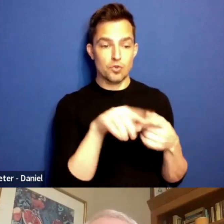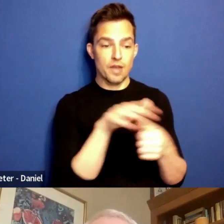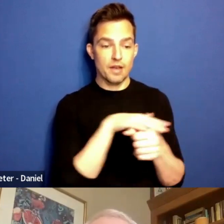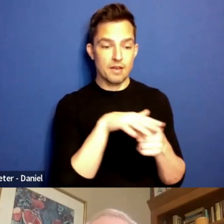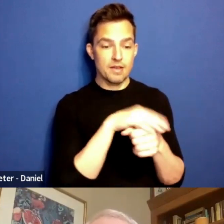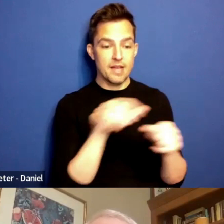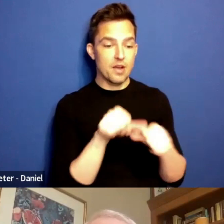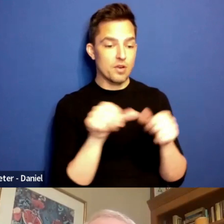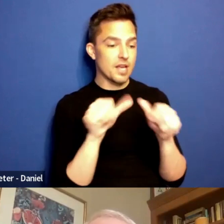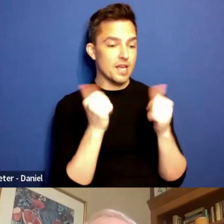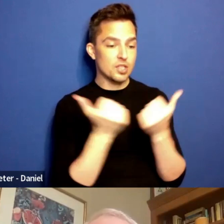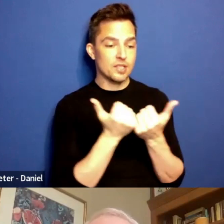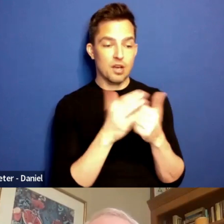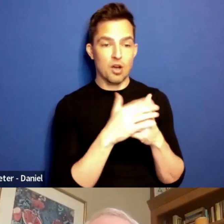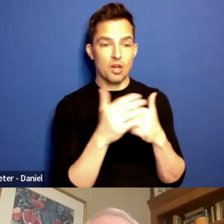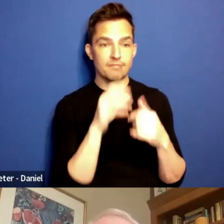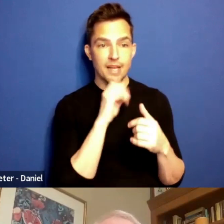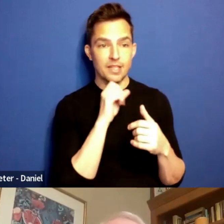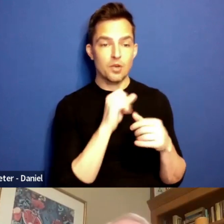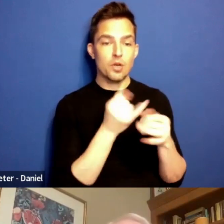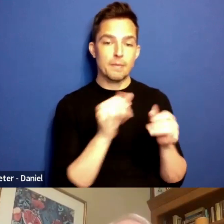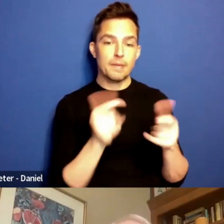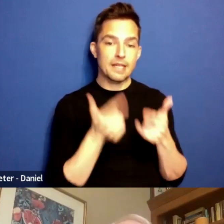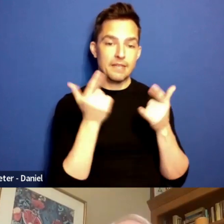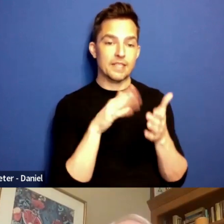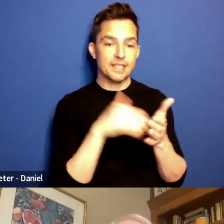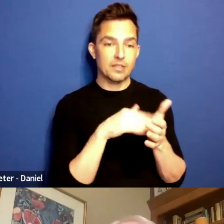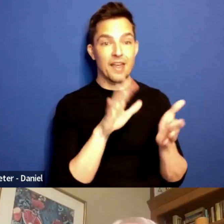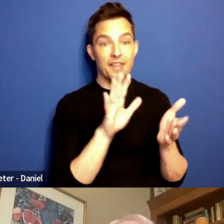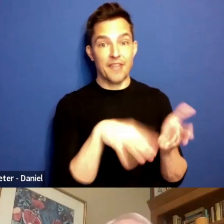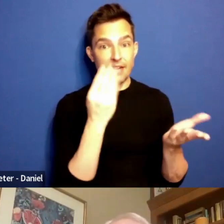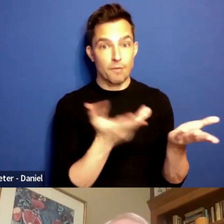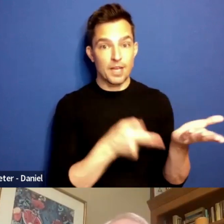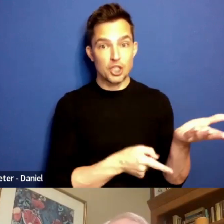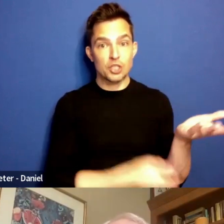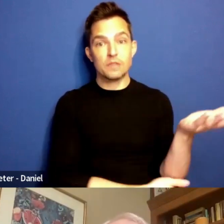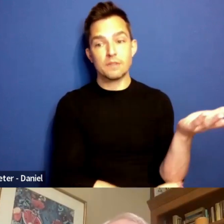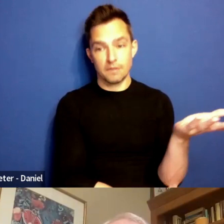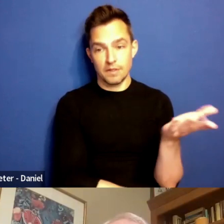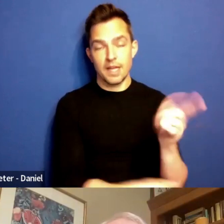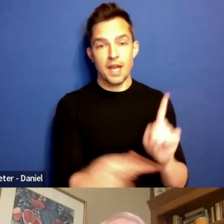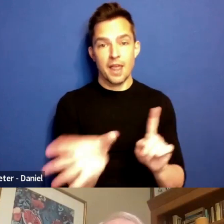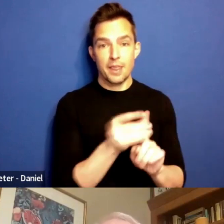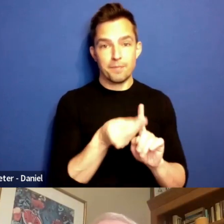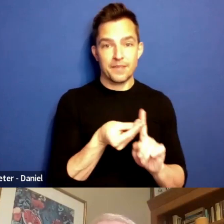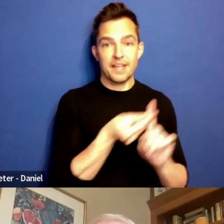aging, or to their independent living center, then that information is going with it. It's been it's it's a yes. Now,